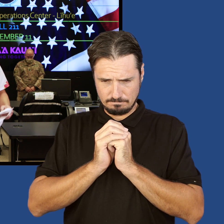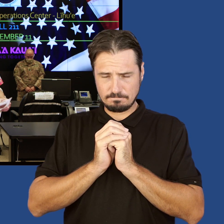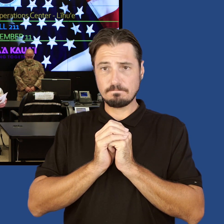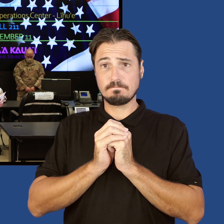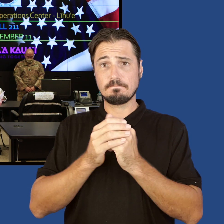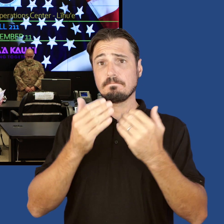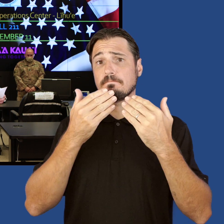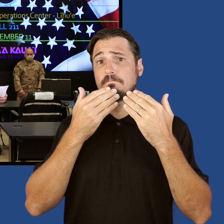Thank you.